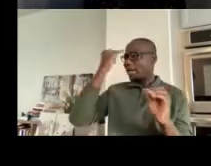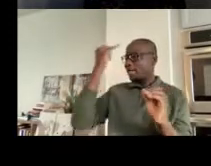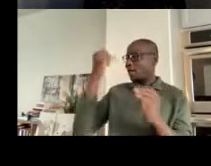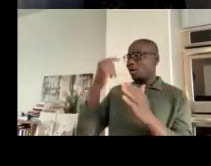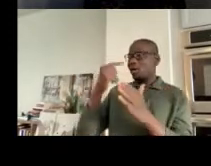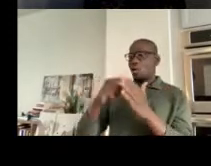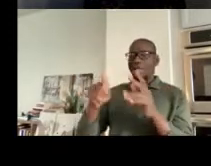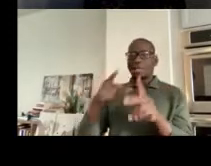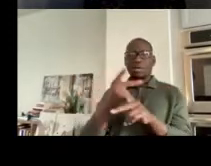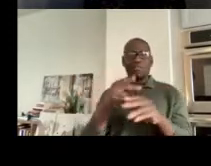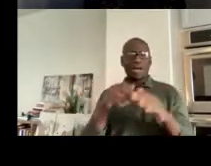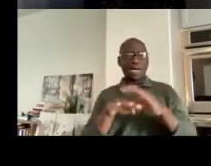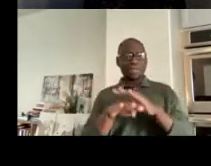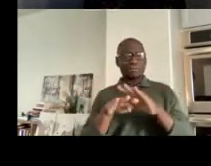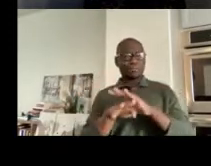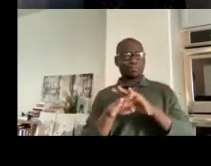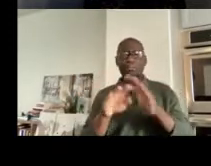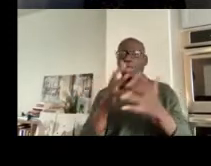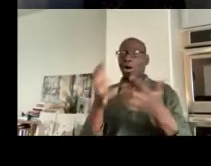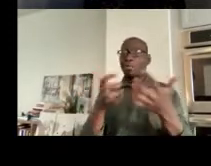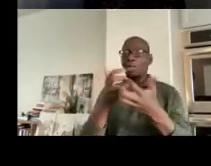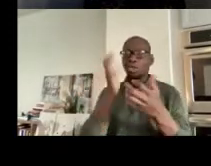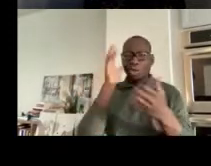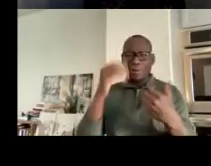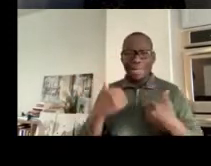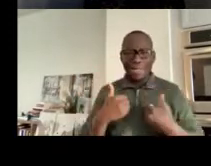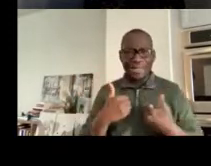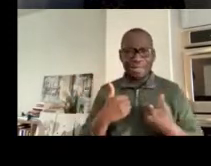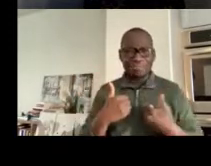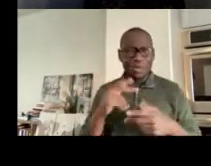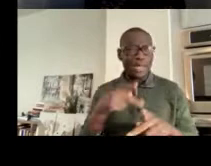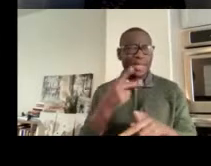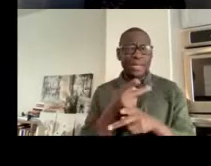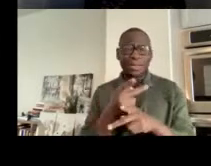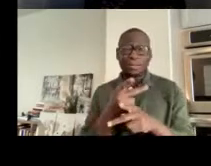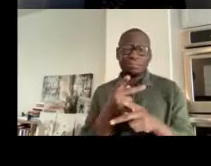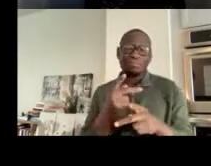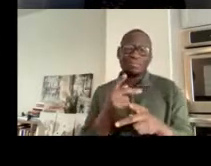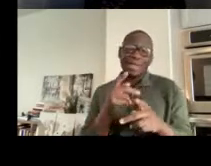of hearing from Africa have no idea what kind of accessibility and accommodations we offer here,